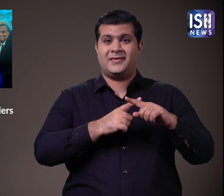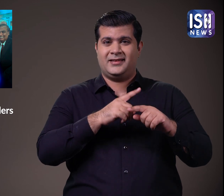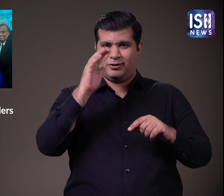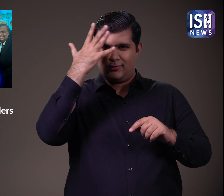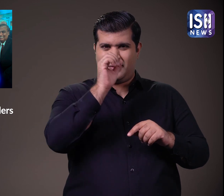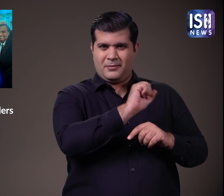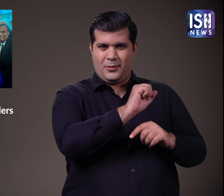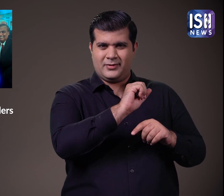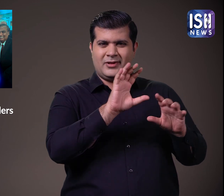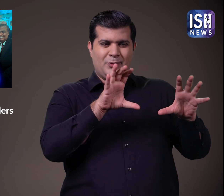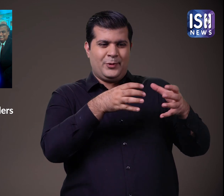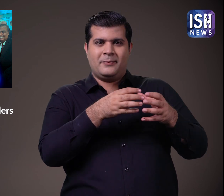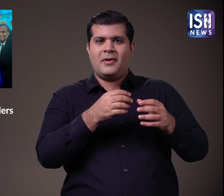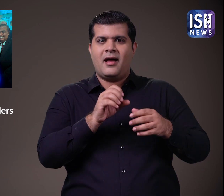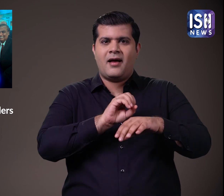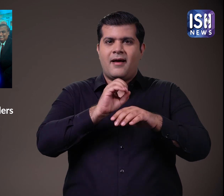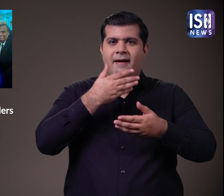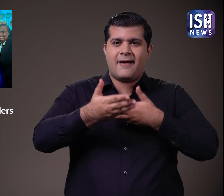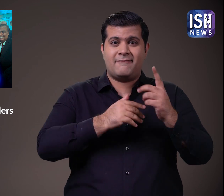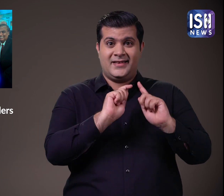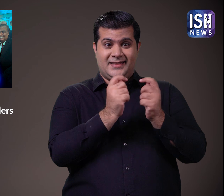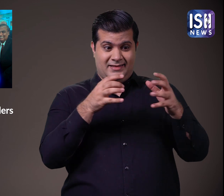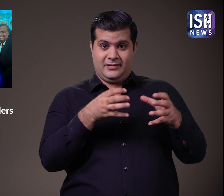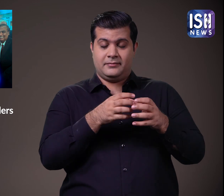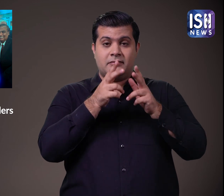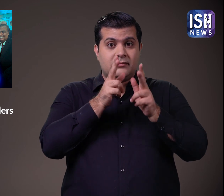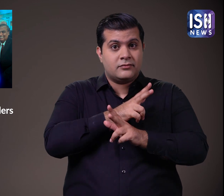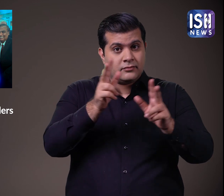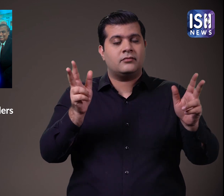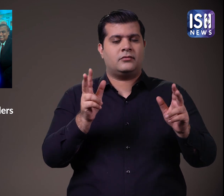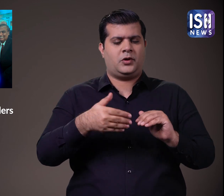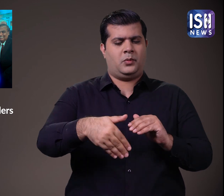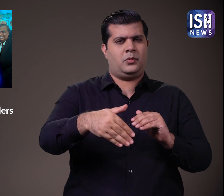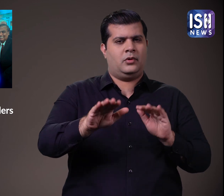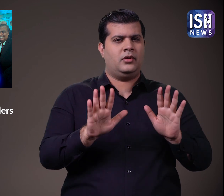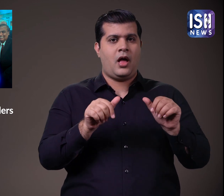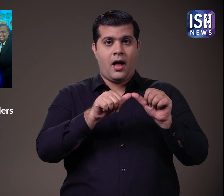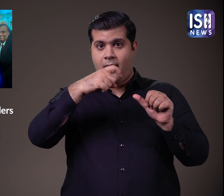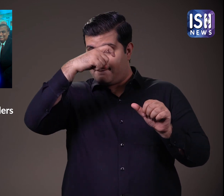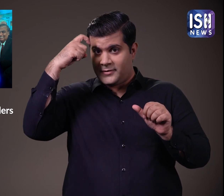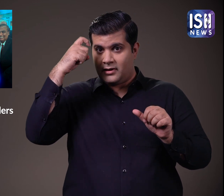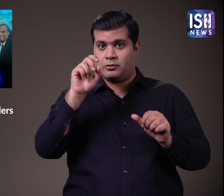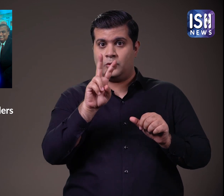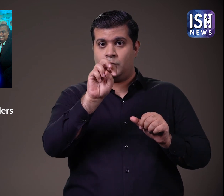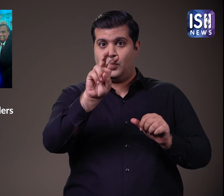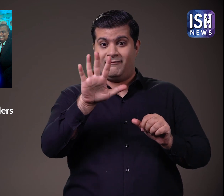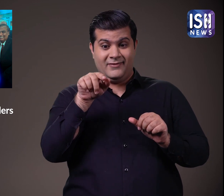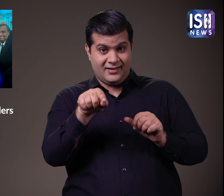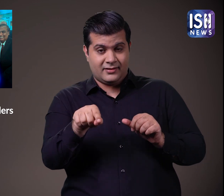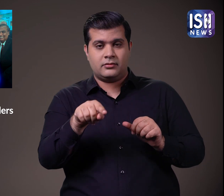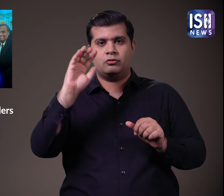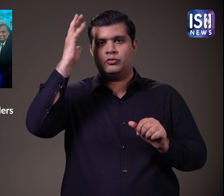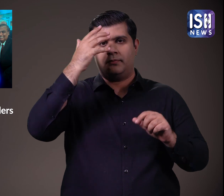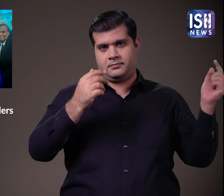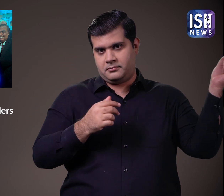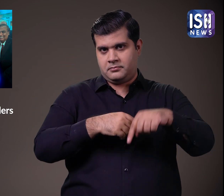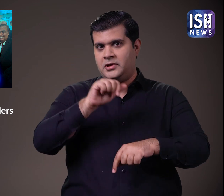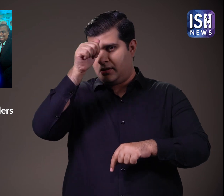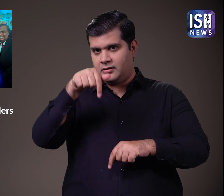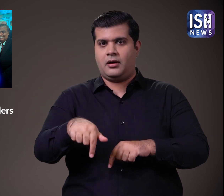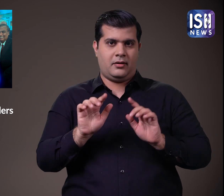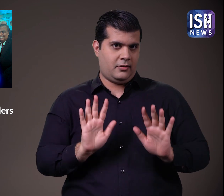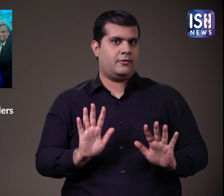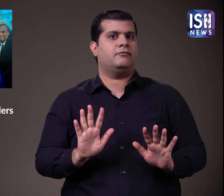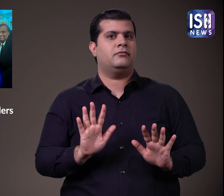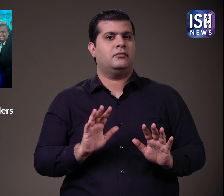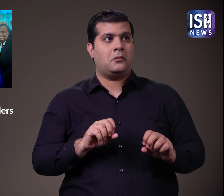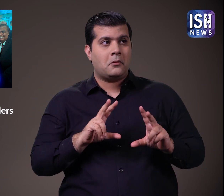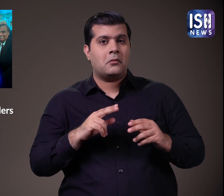Also, Trump’s advisory team have revealed his desire to visit India in April this year. Amazing!